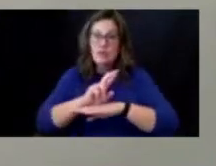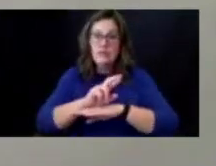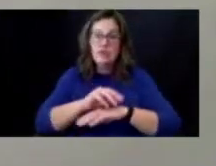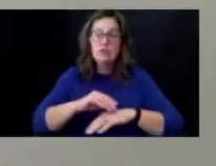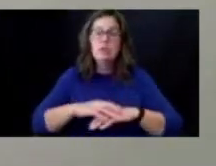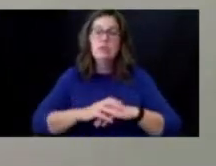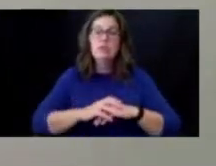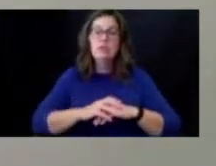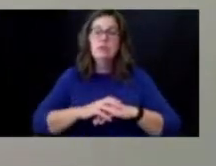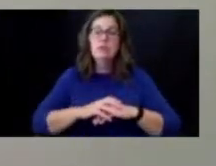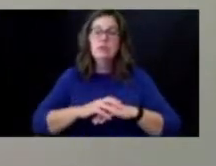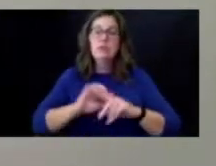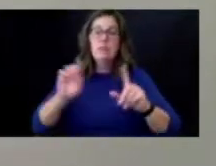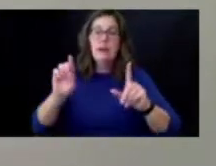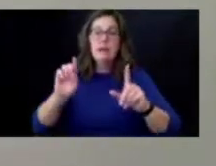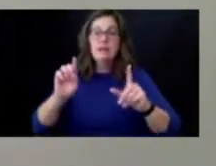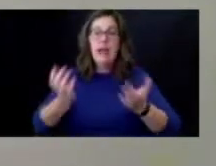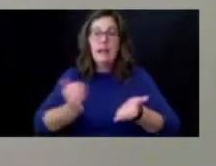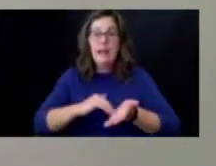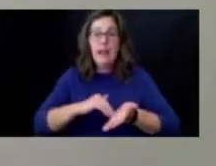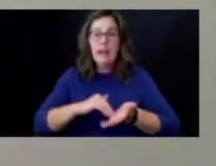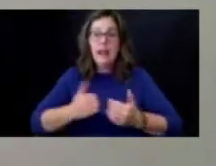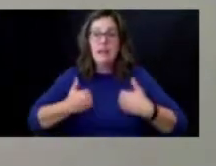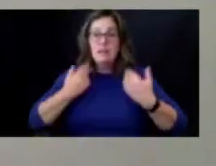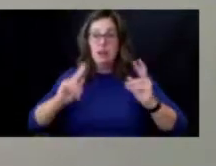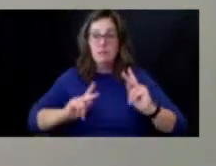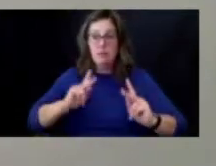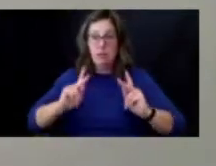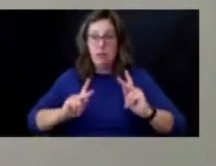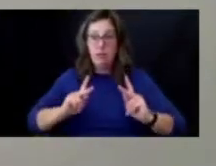but again you know as as young people you have such powerful voices